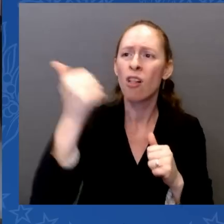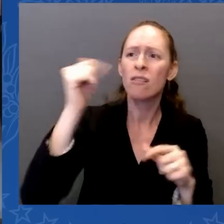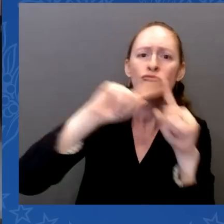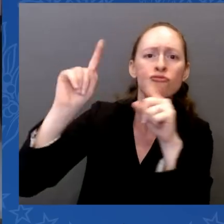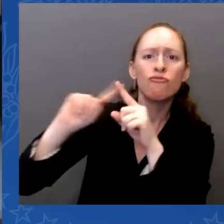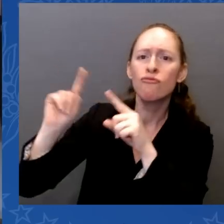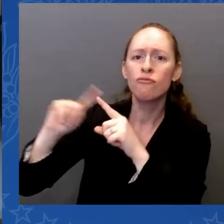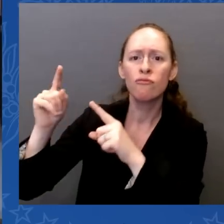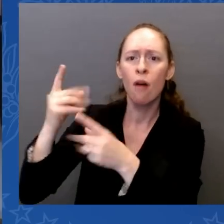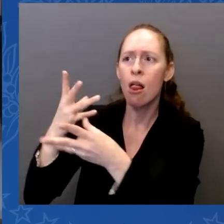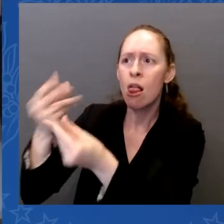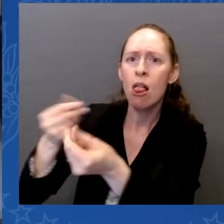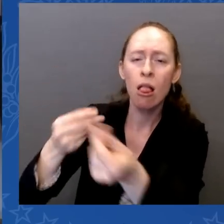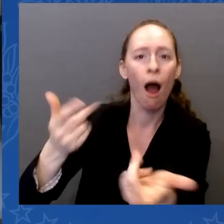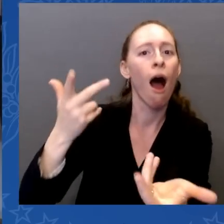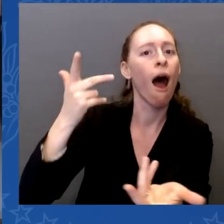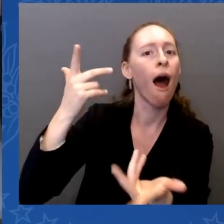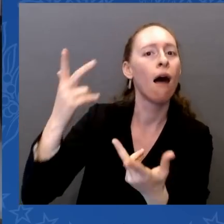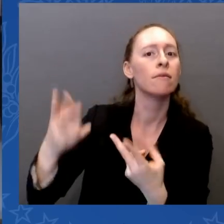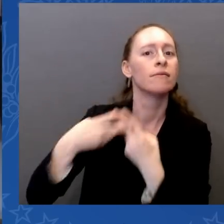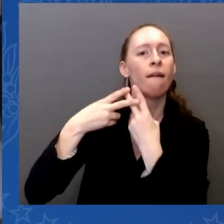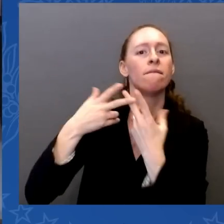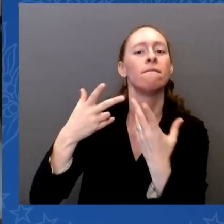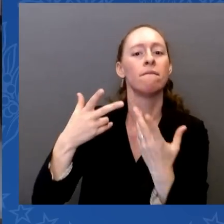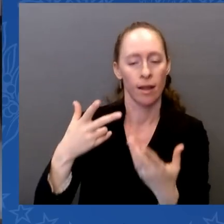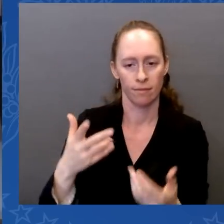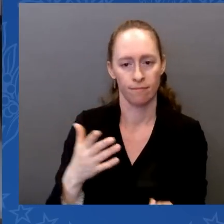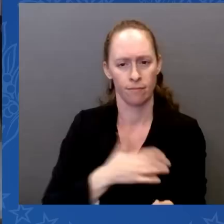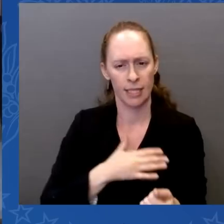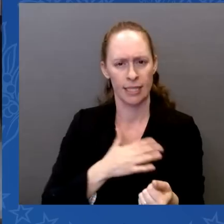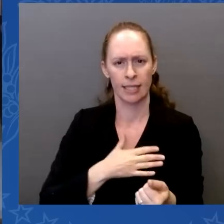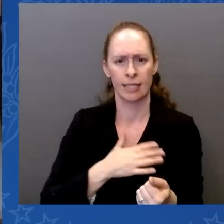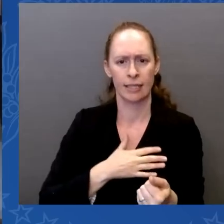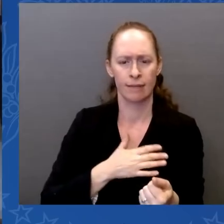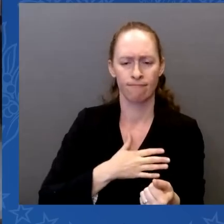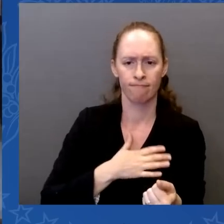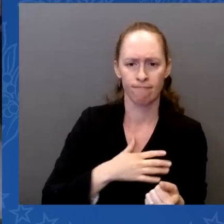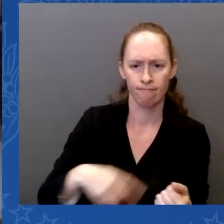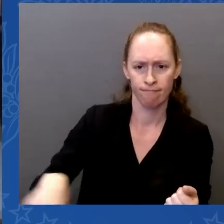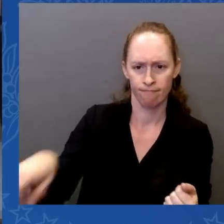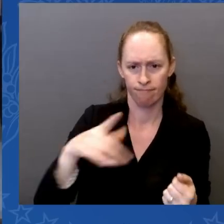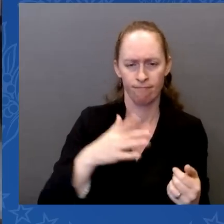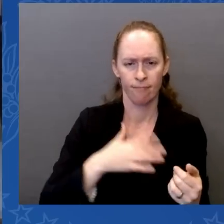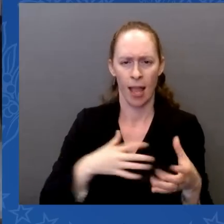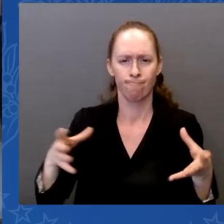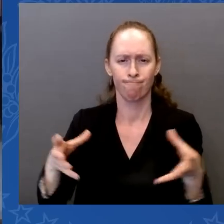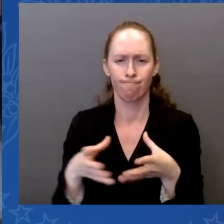made up of my Cabinet and those who work with the Cabinet. They've changed -- they're charged with promoting